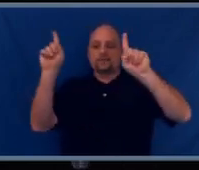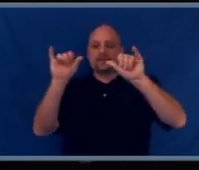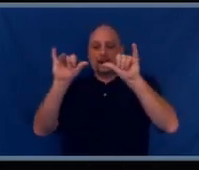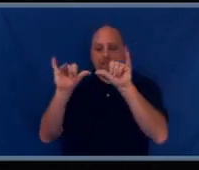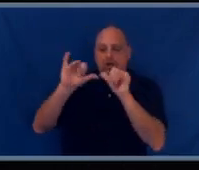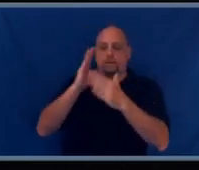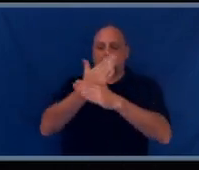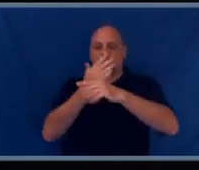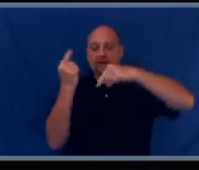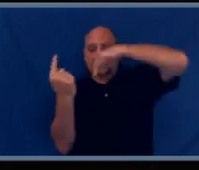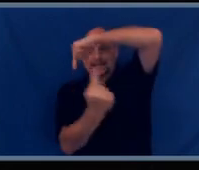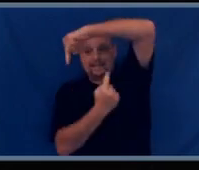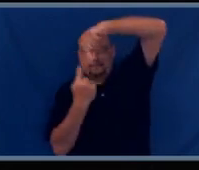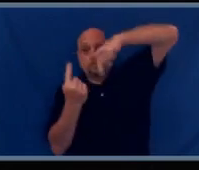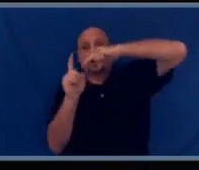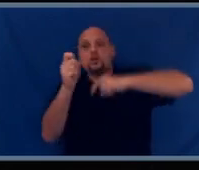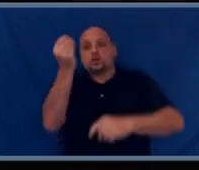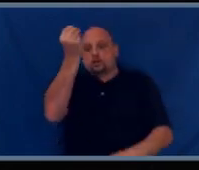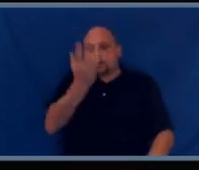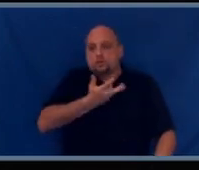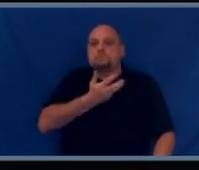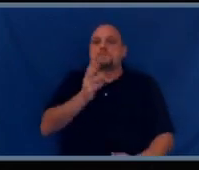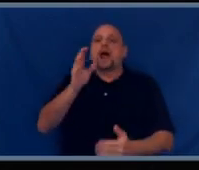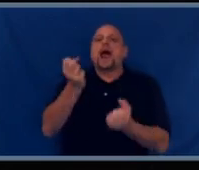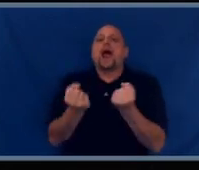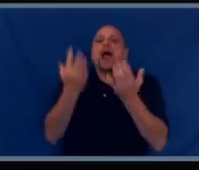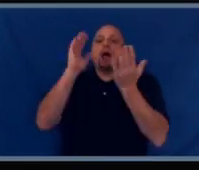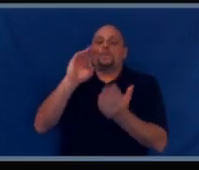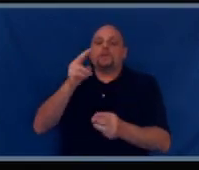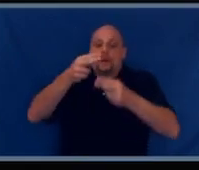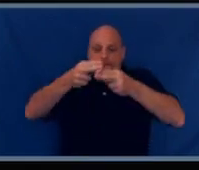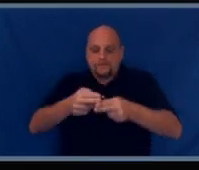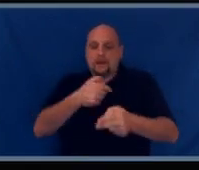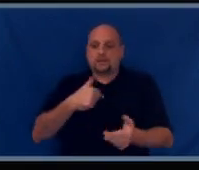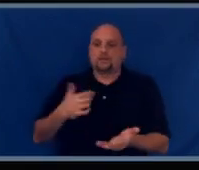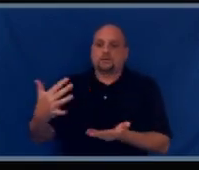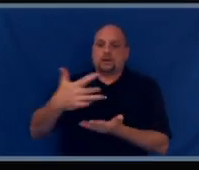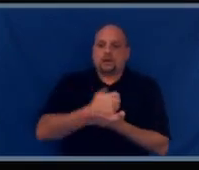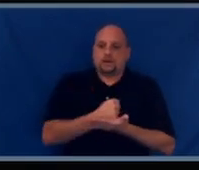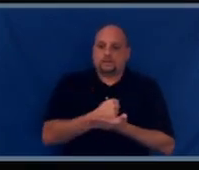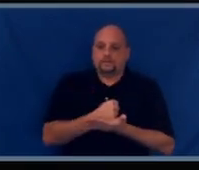INFORMATION ABOUT HOW MUCH MASS WE COLLECTED. WE HAVE OTHER INDIRECT